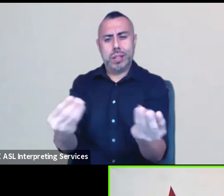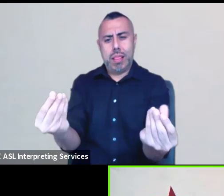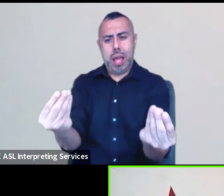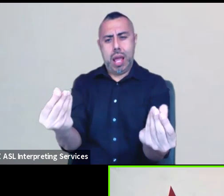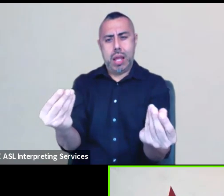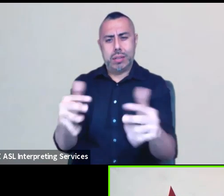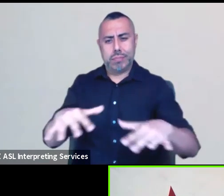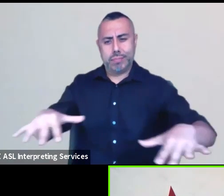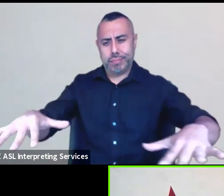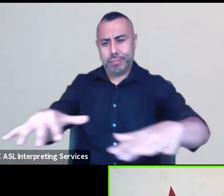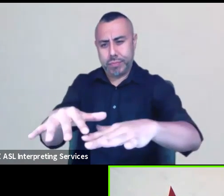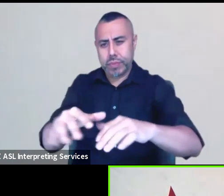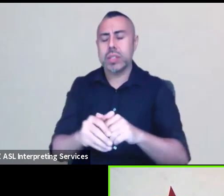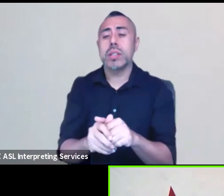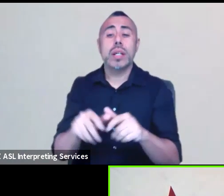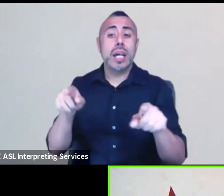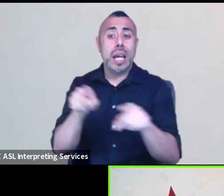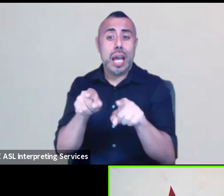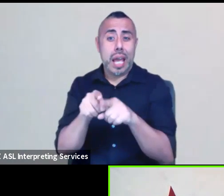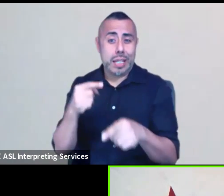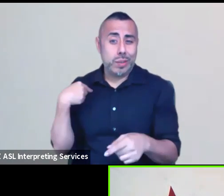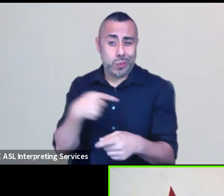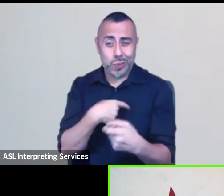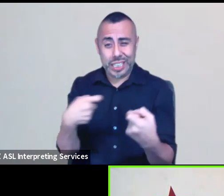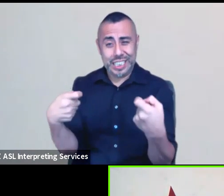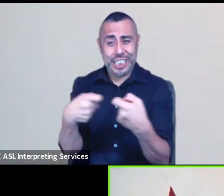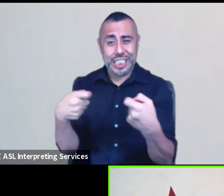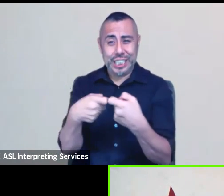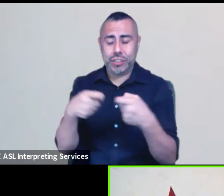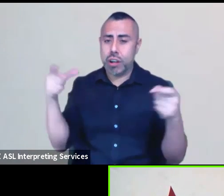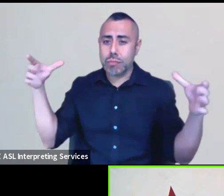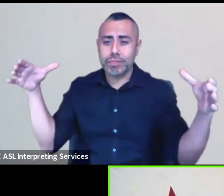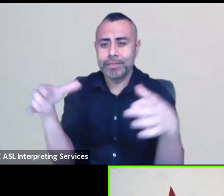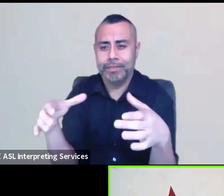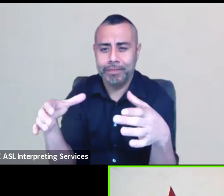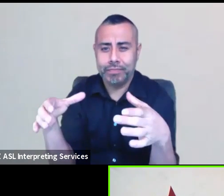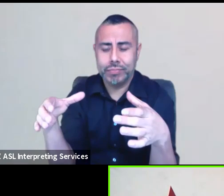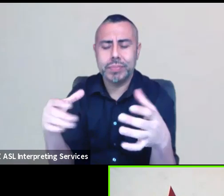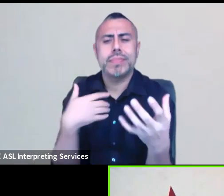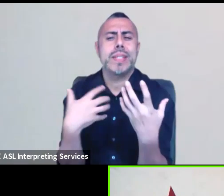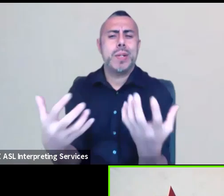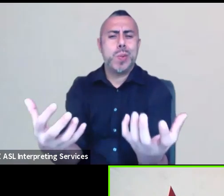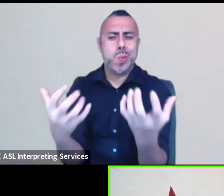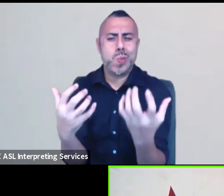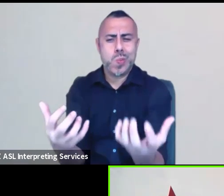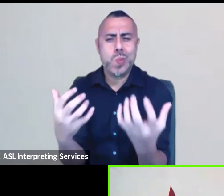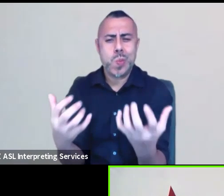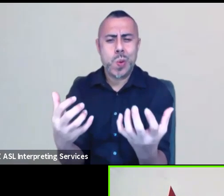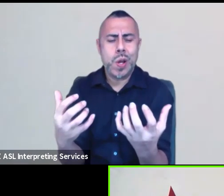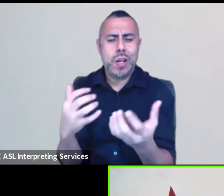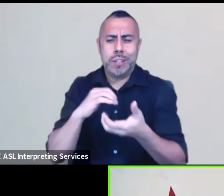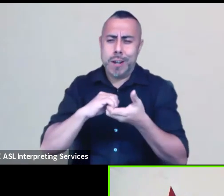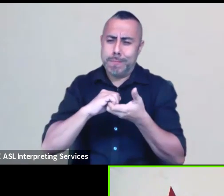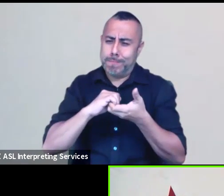and as we've gathered digitally, I wanna be in solidarity with the indigeneity of the land